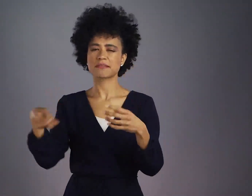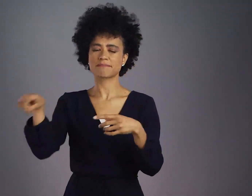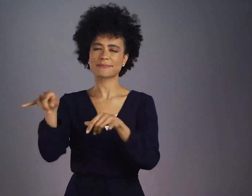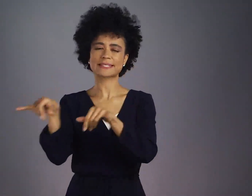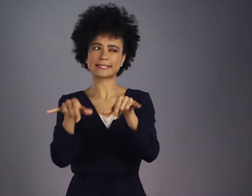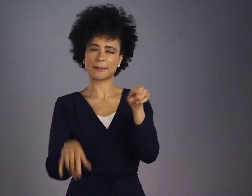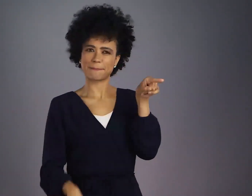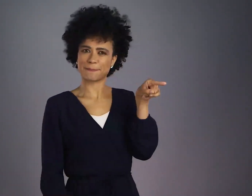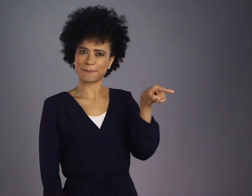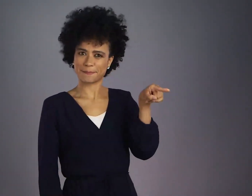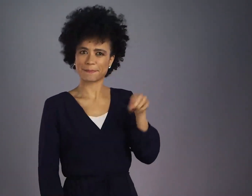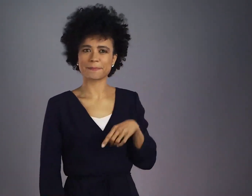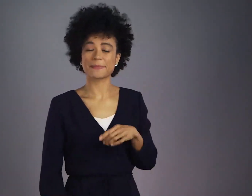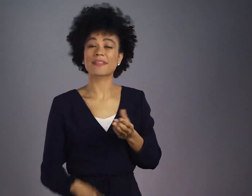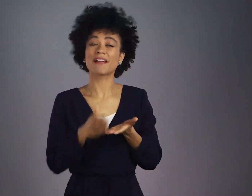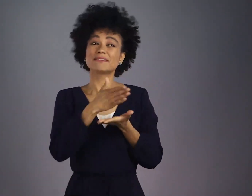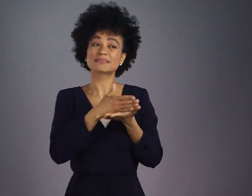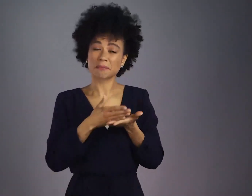This world is full of people like him.